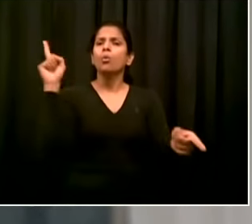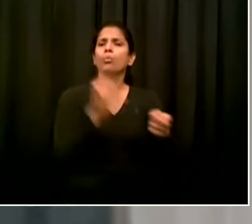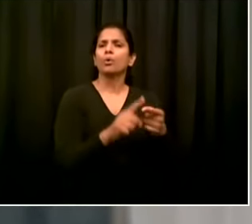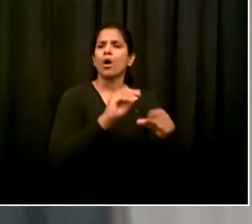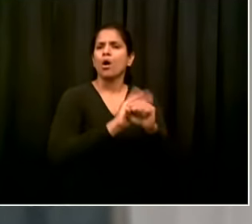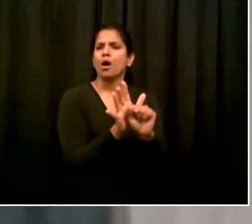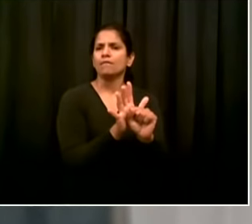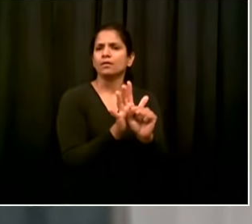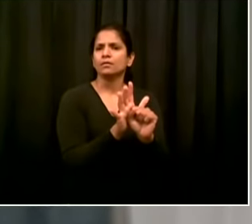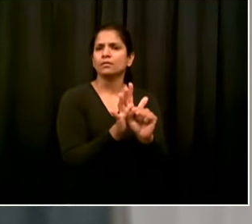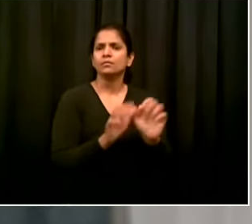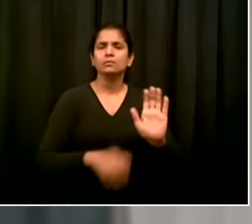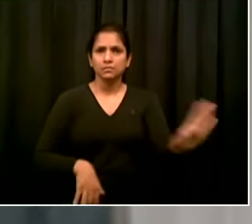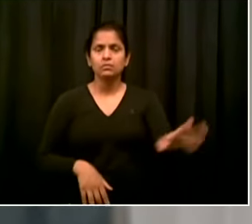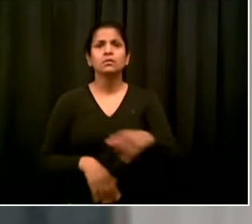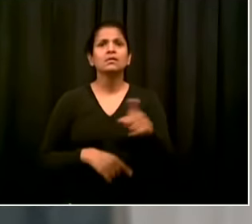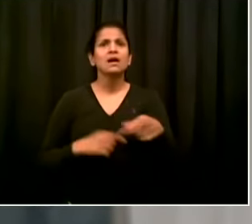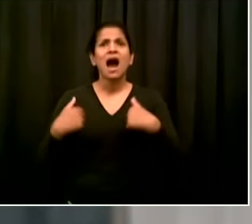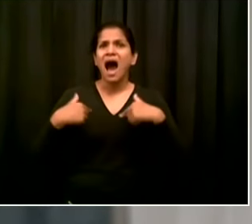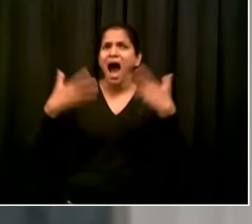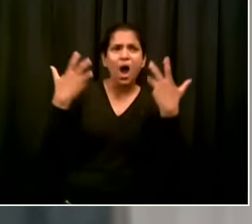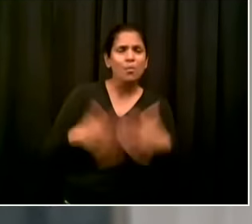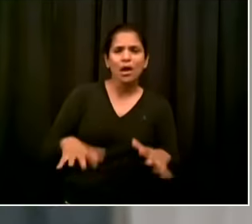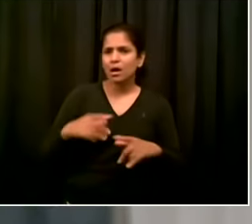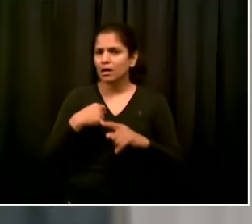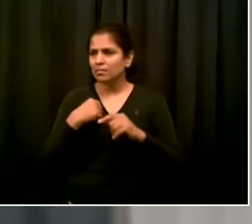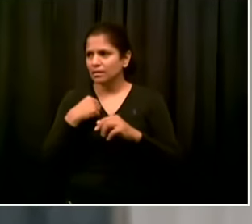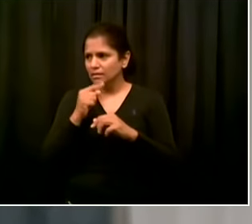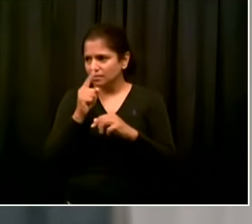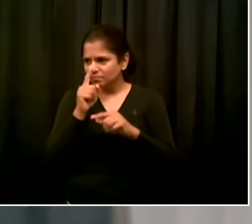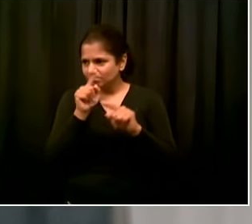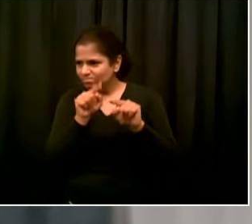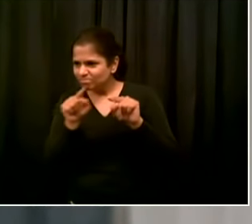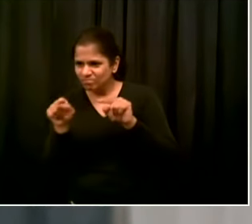SURE THAT THERE IS AS MUCH